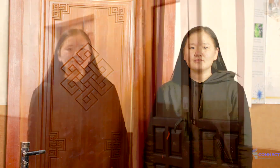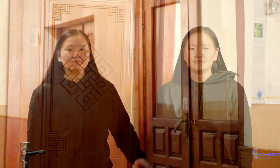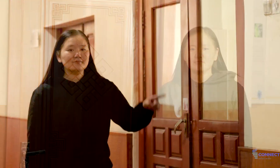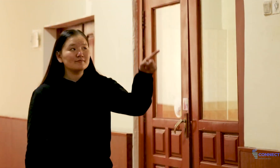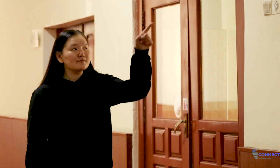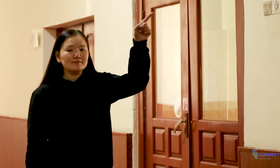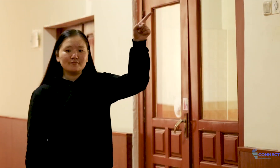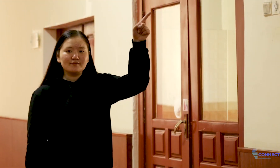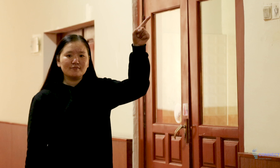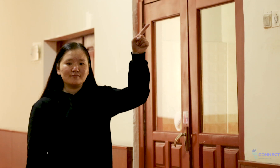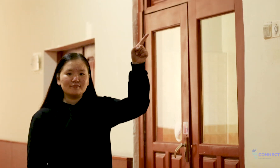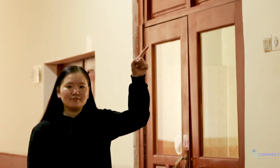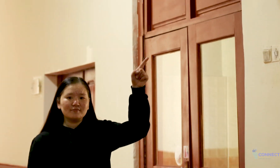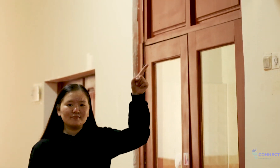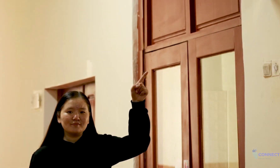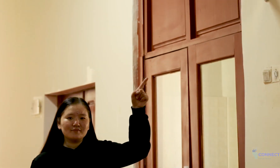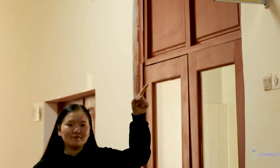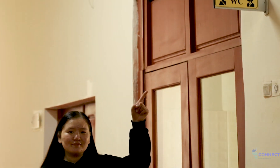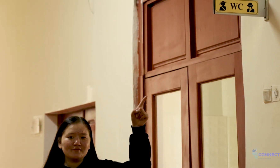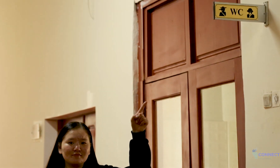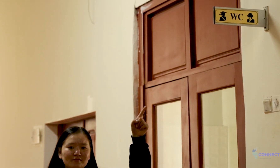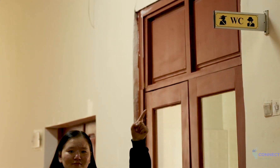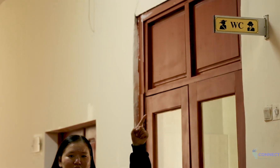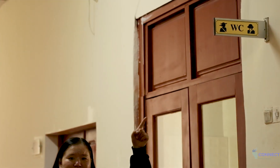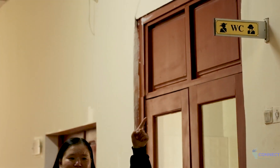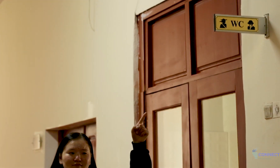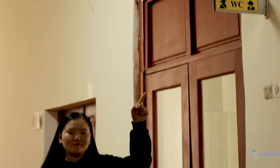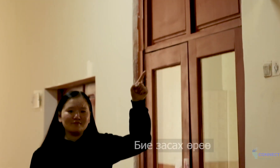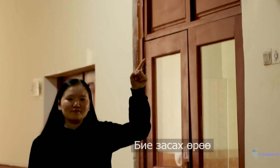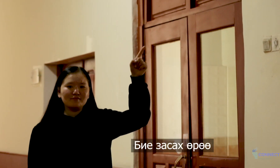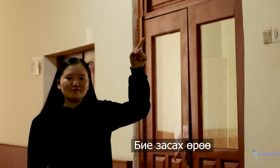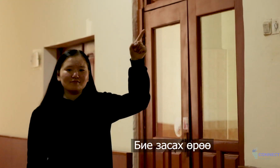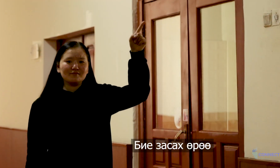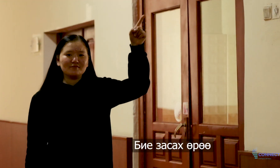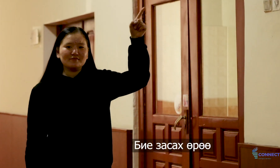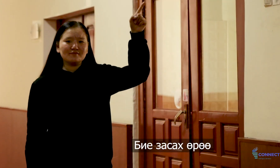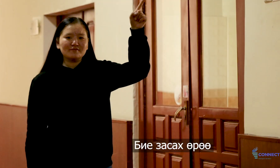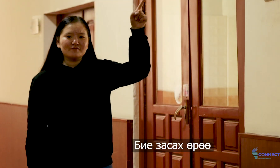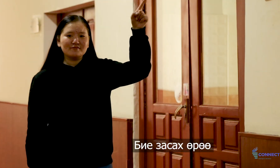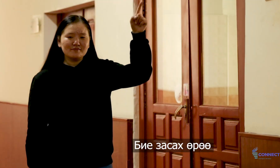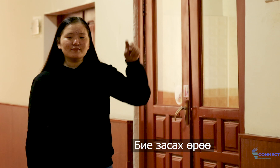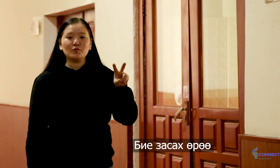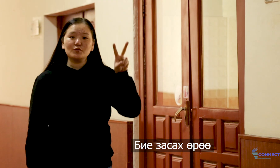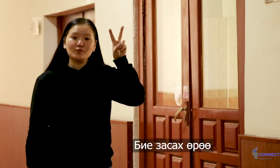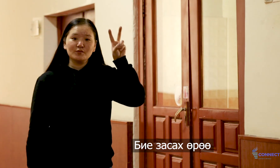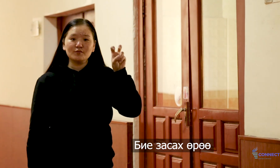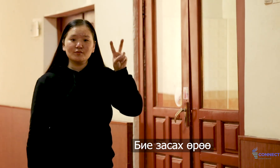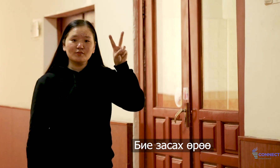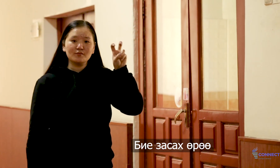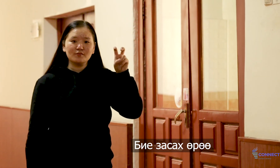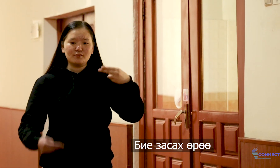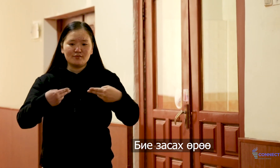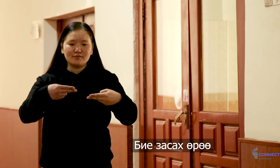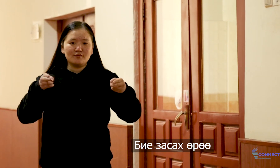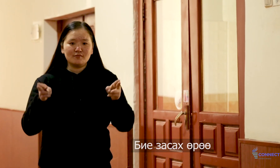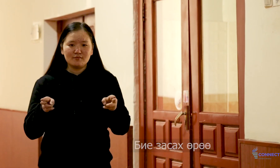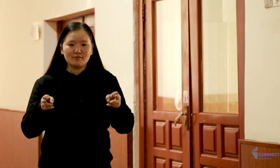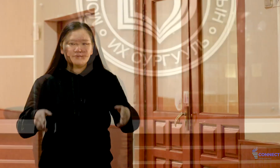toilet